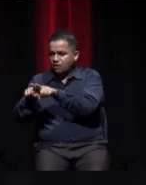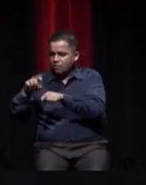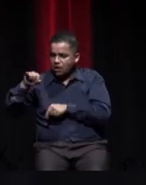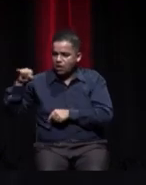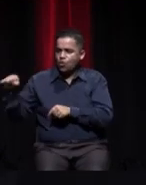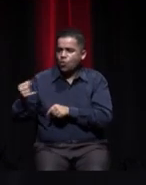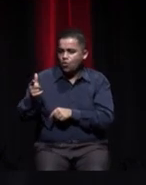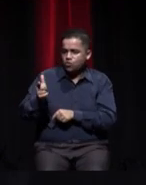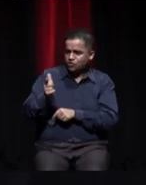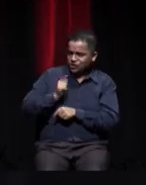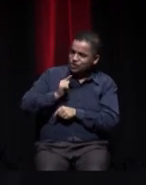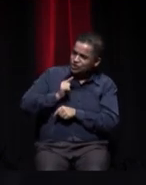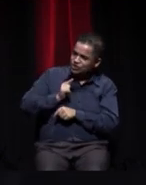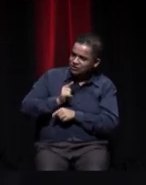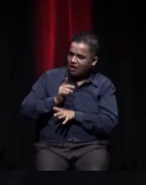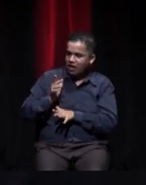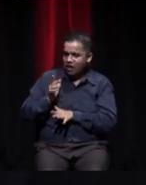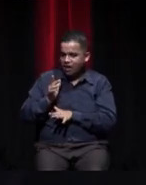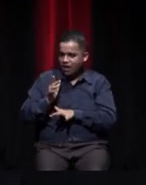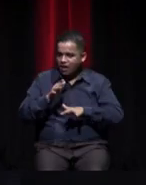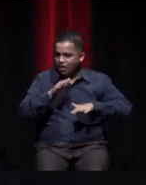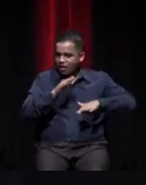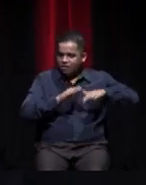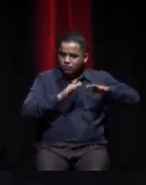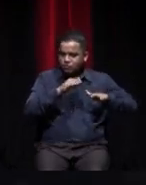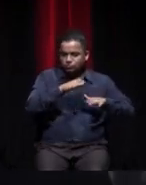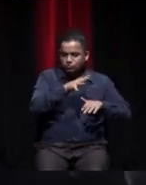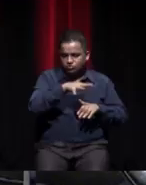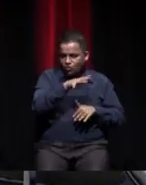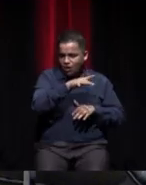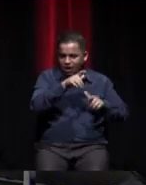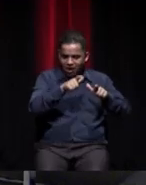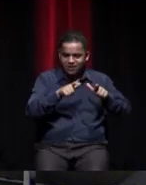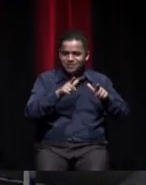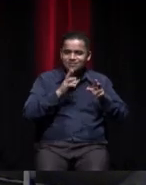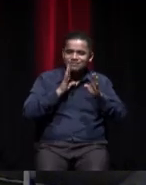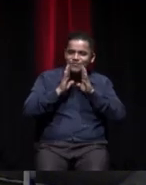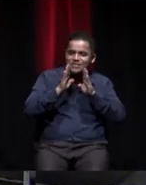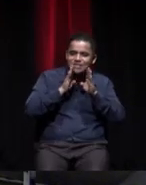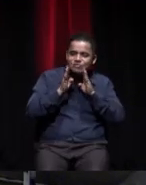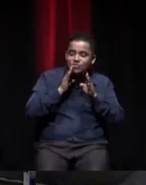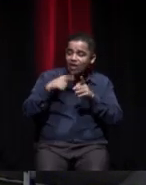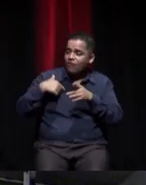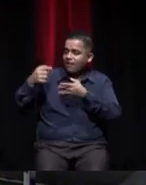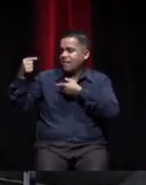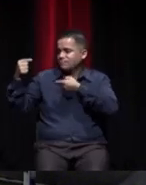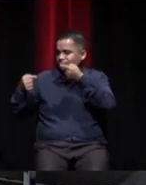We have them in some Facebook usages. Then I'd like to discuss with you why there are the usages,